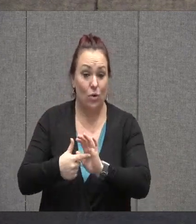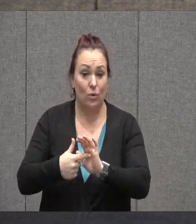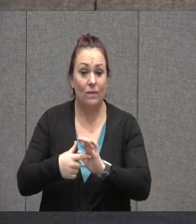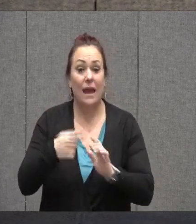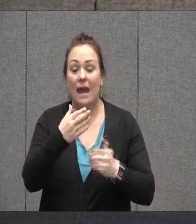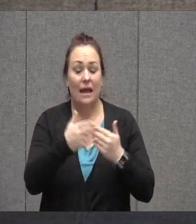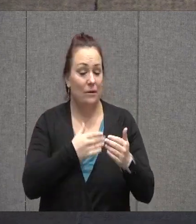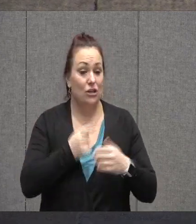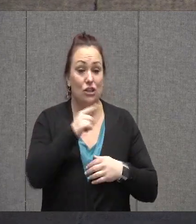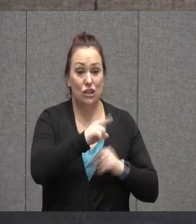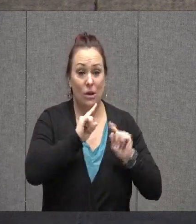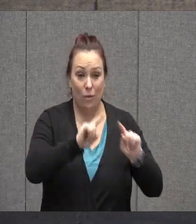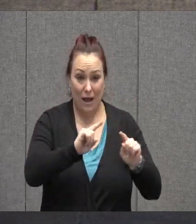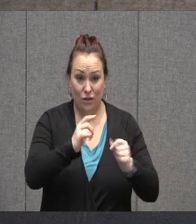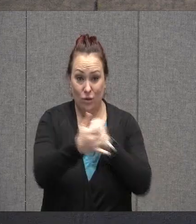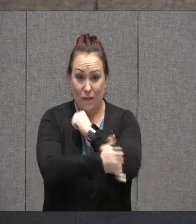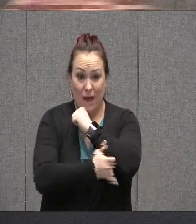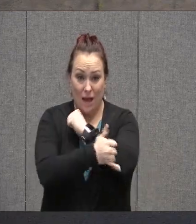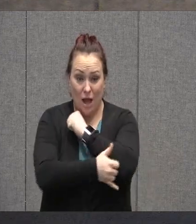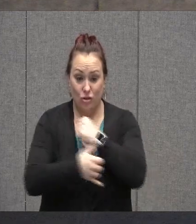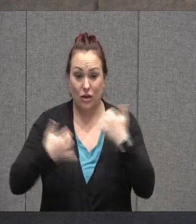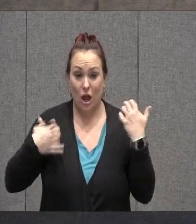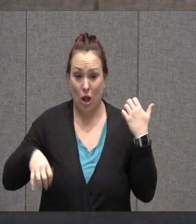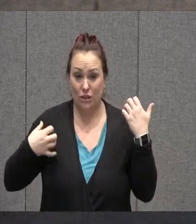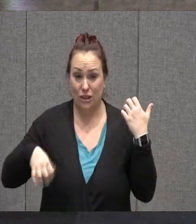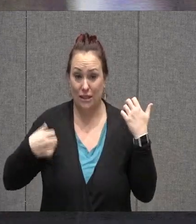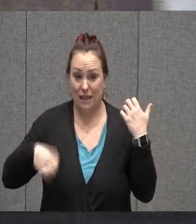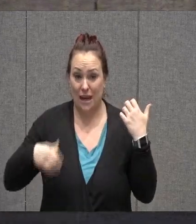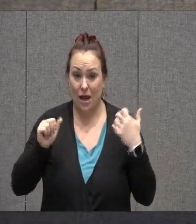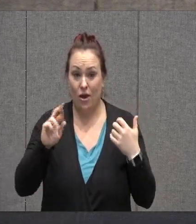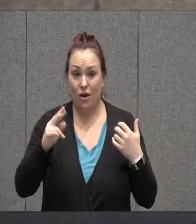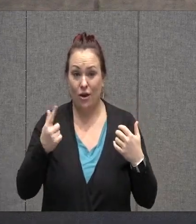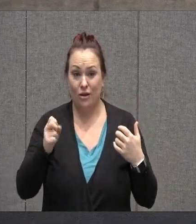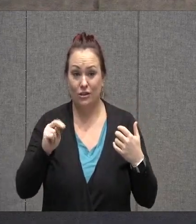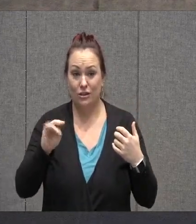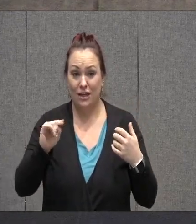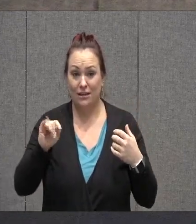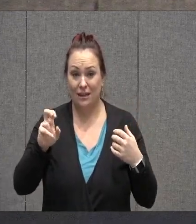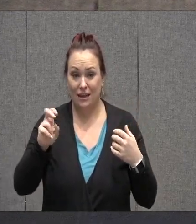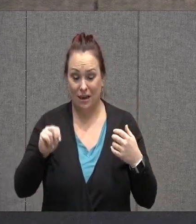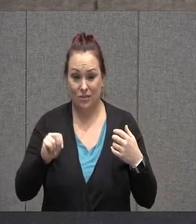and she brought me some more money. So, you can see that was one picture of Argentina's peso.